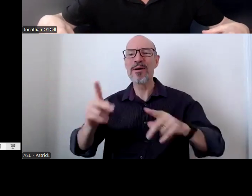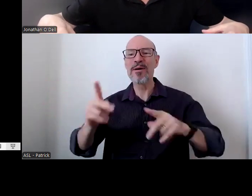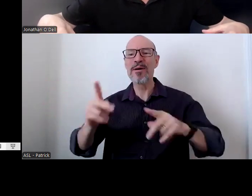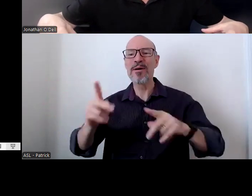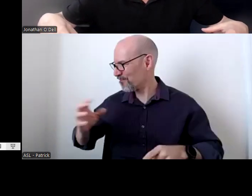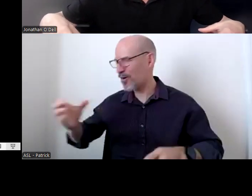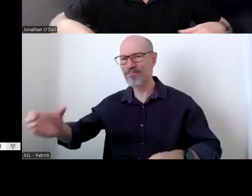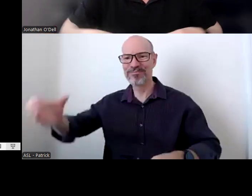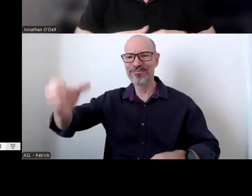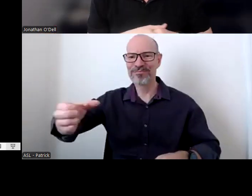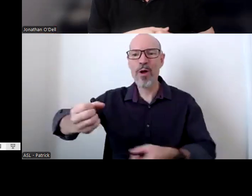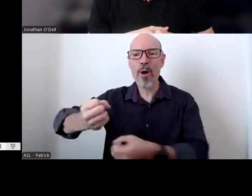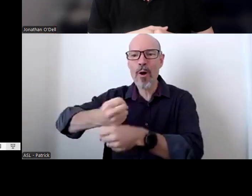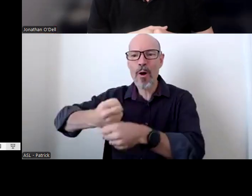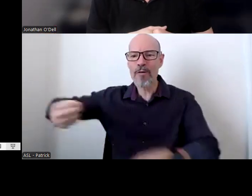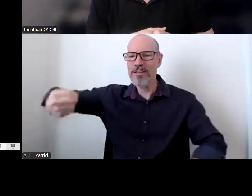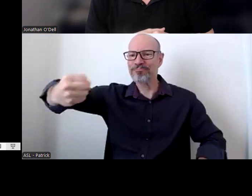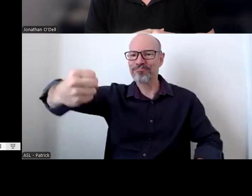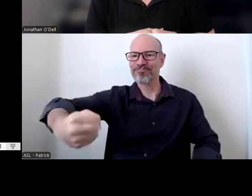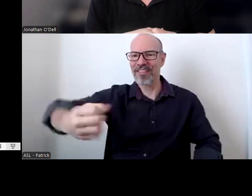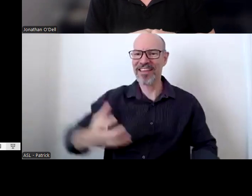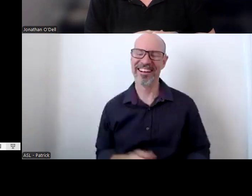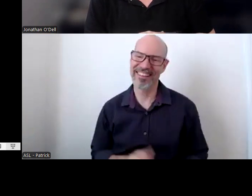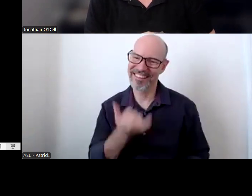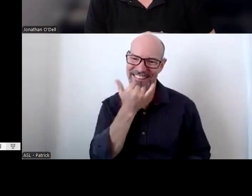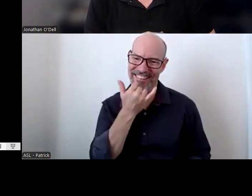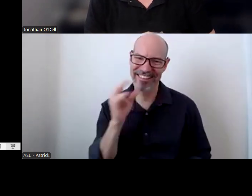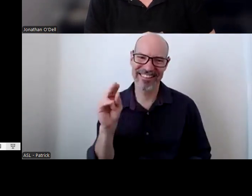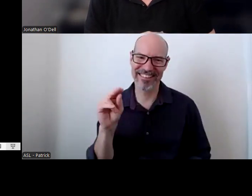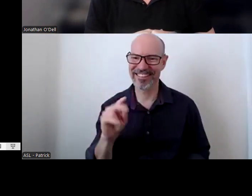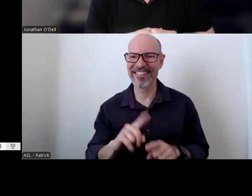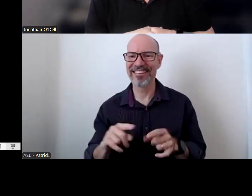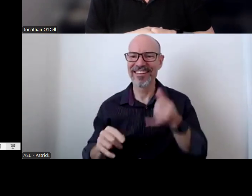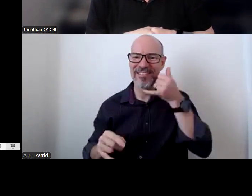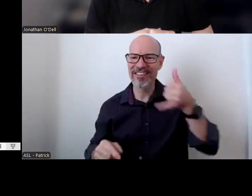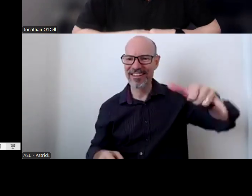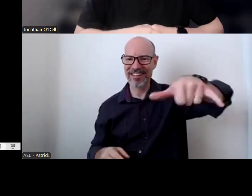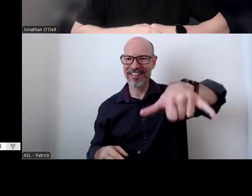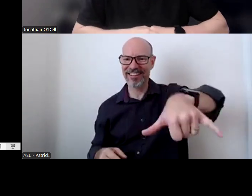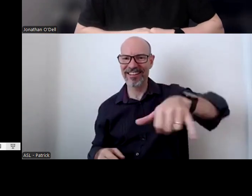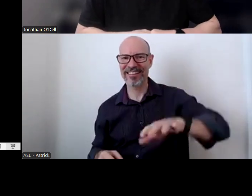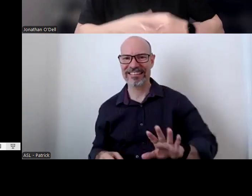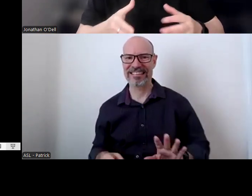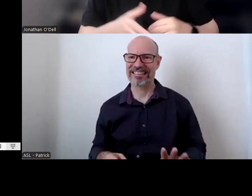people thought it was a coffee cup holderer. Their acoustic couplers. I hate to say it to you